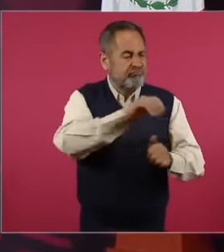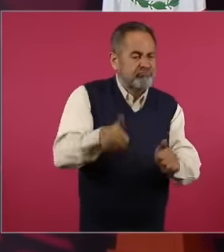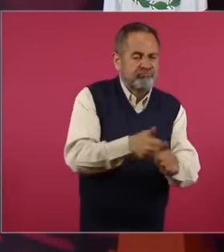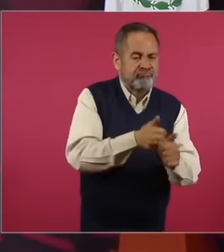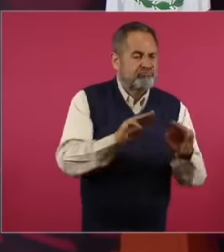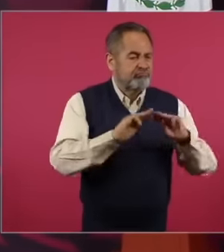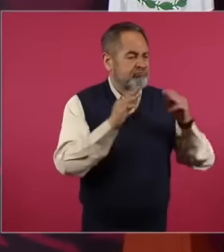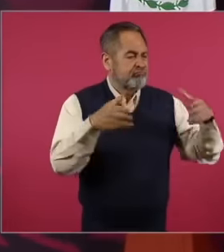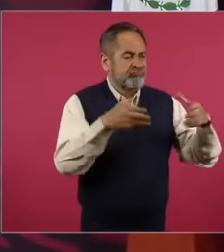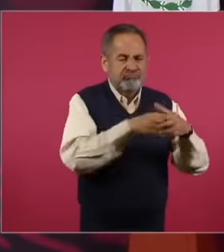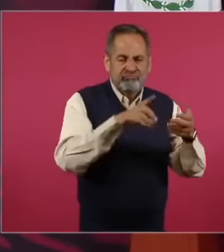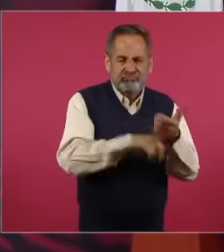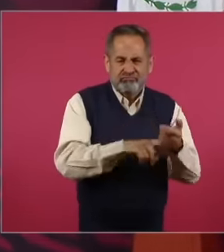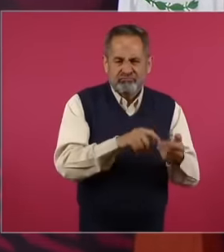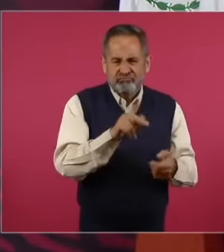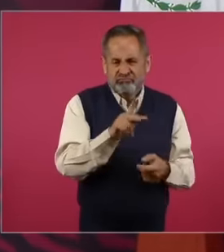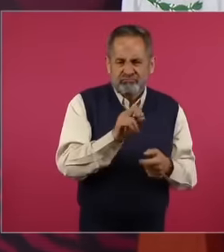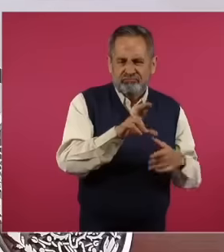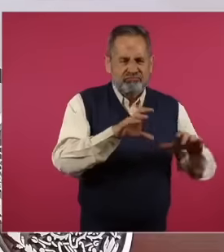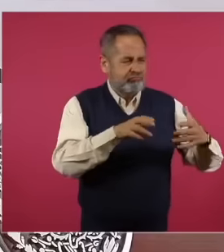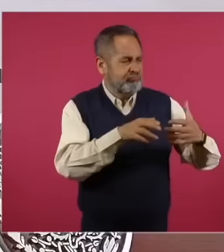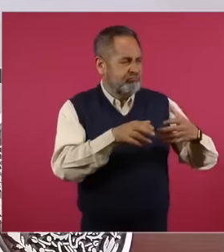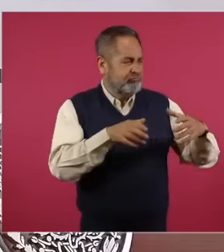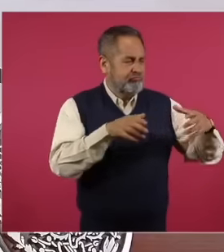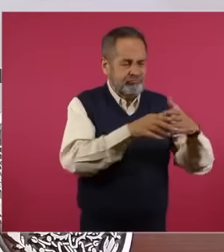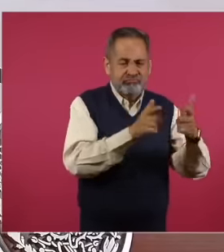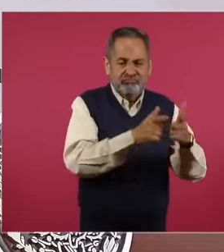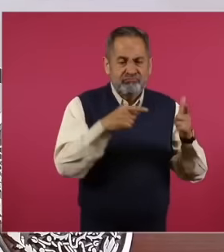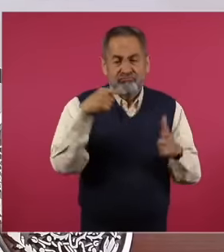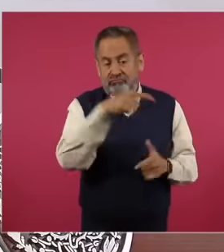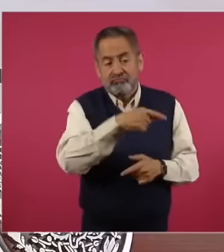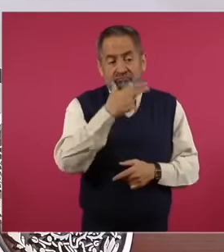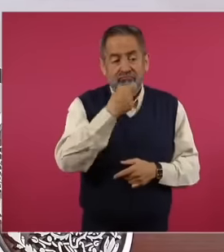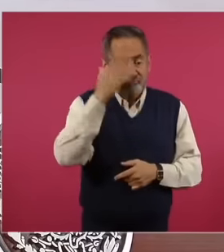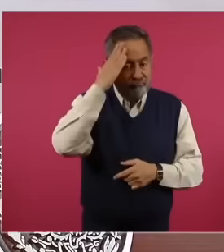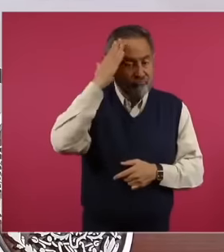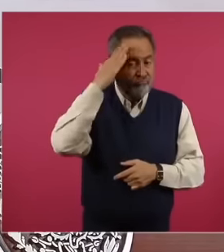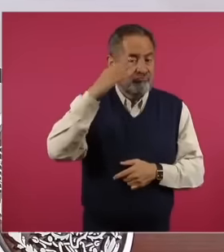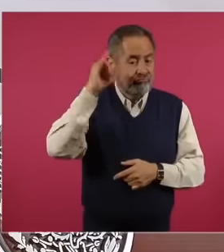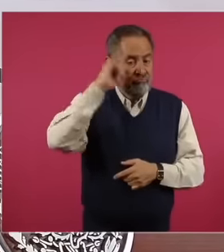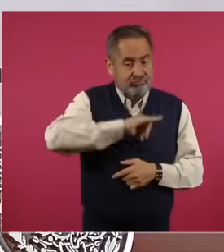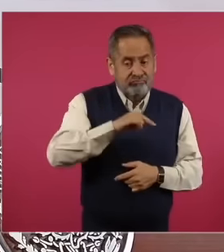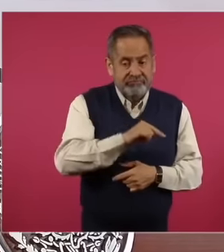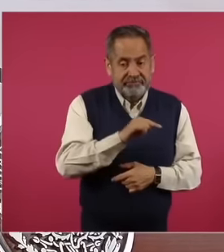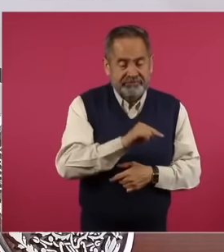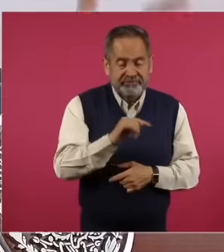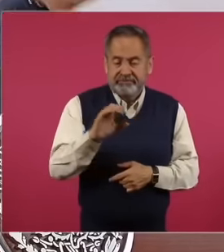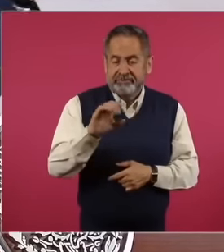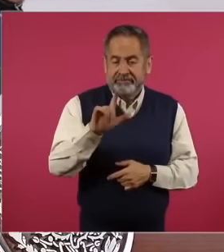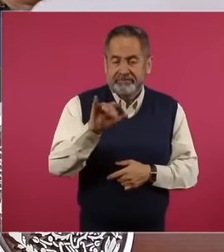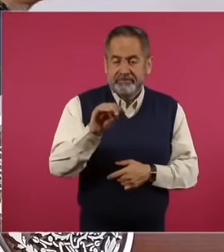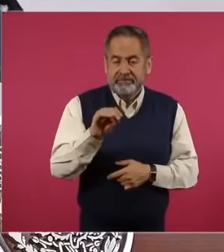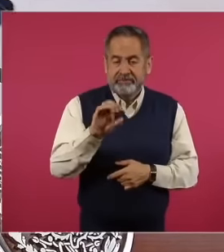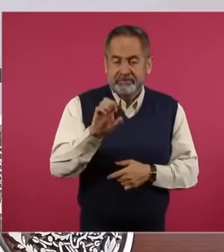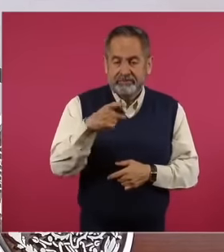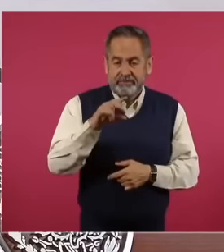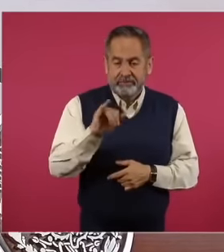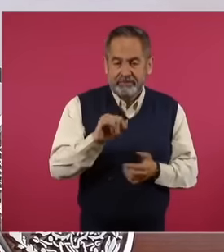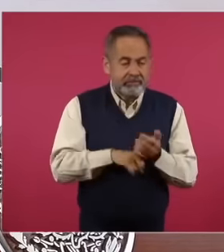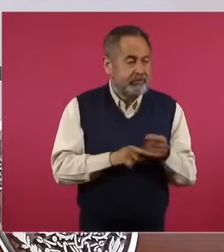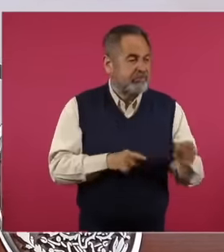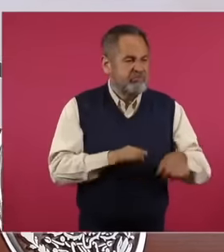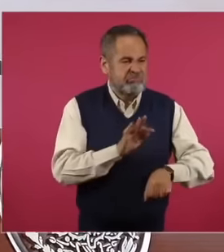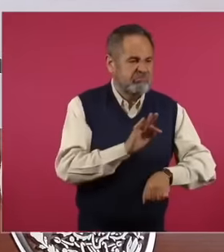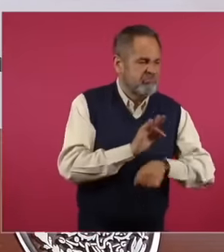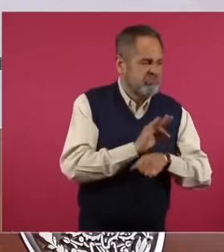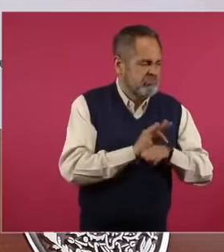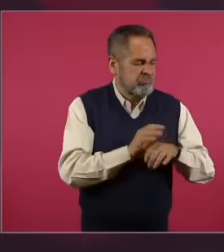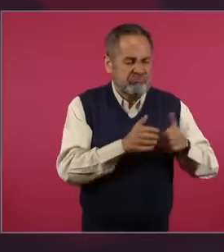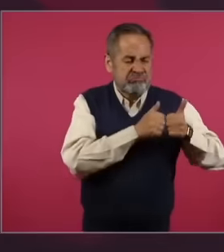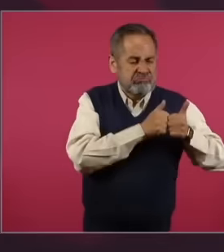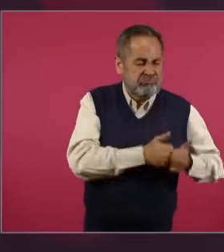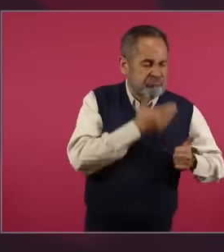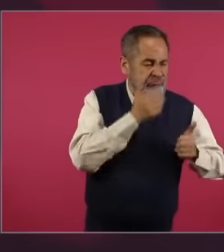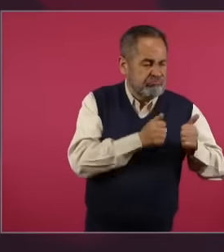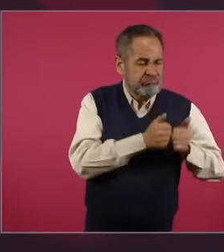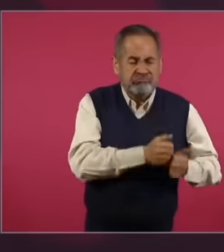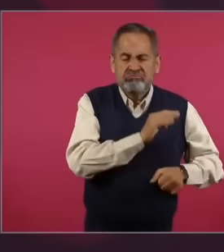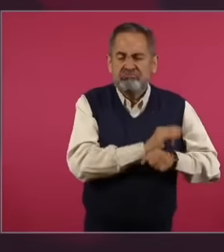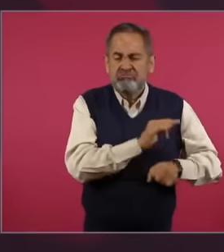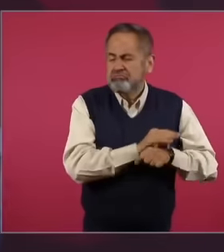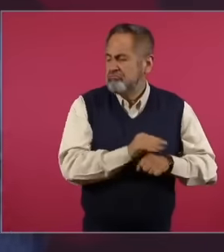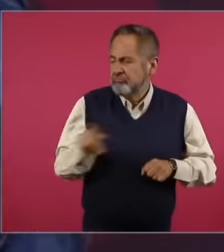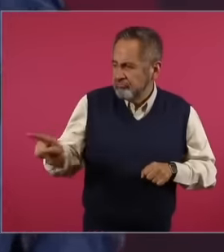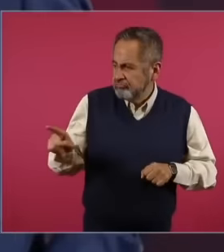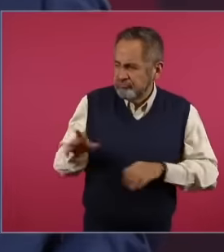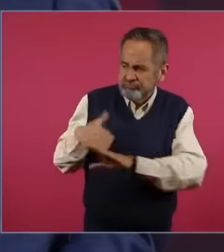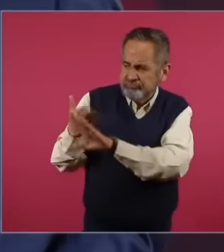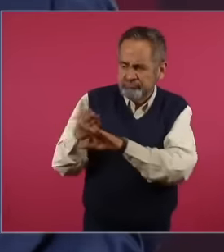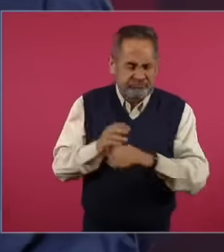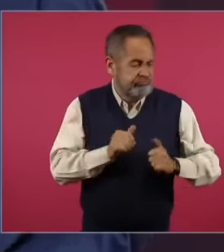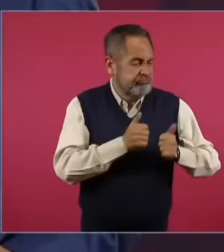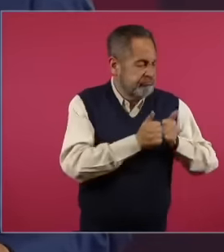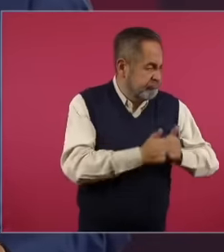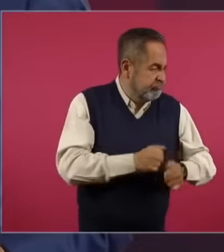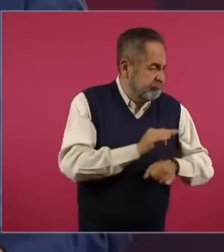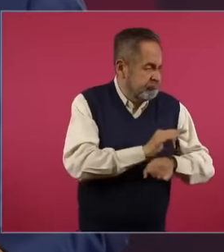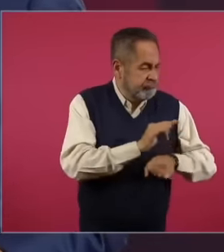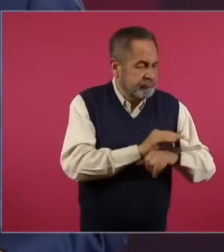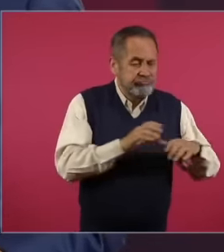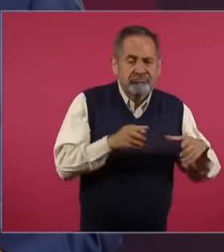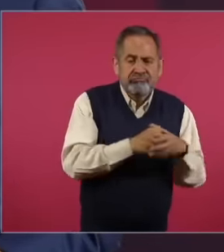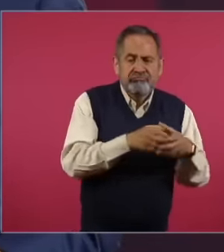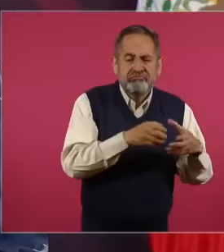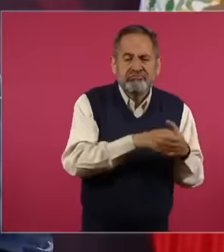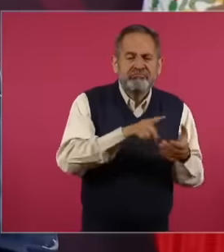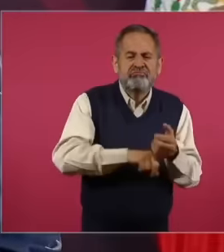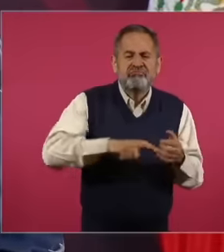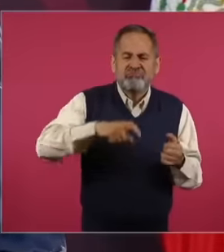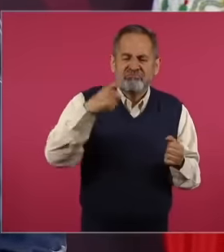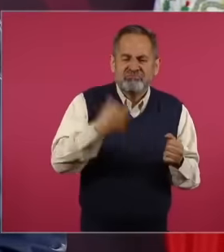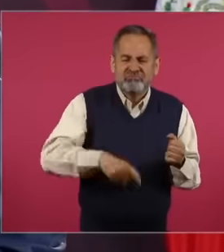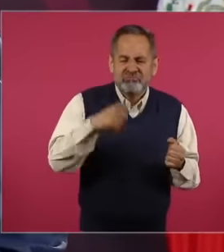power mafia, the main defender of the interests of the country's corrupt minorities,